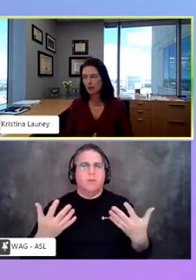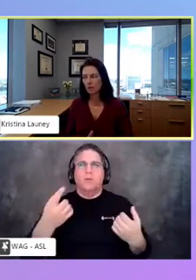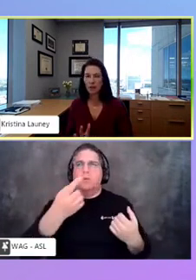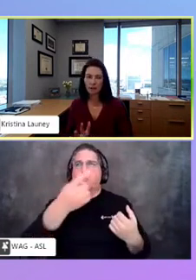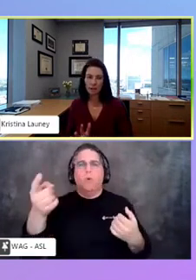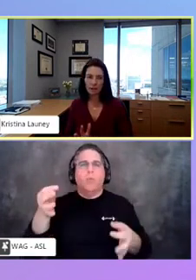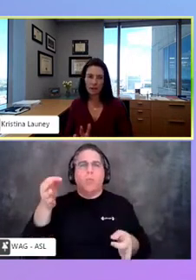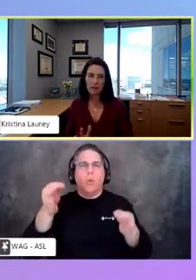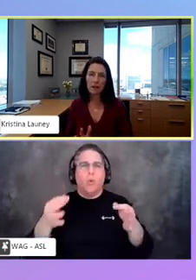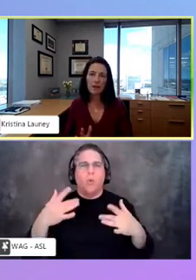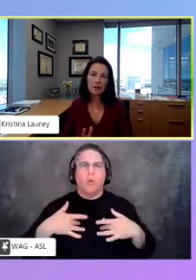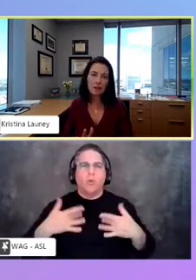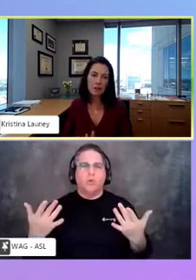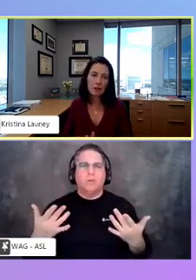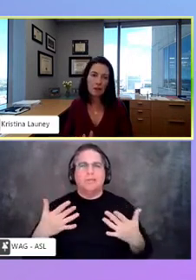enough with numbers.